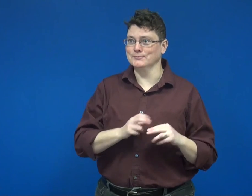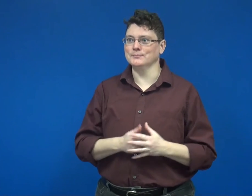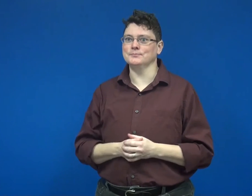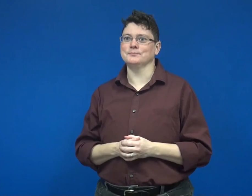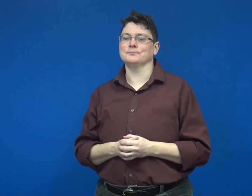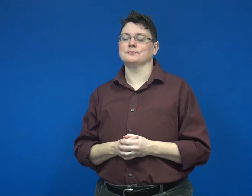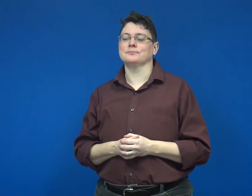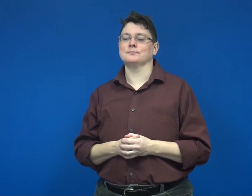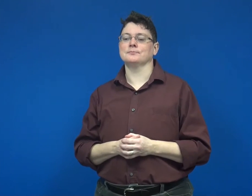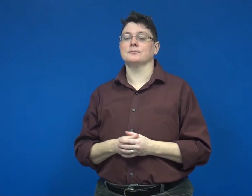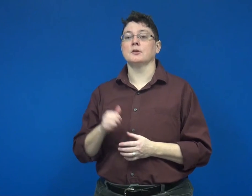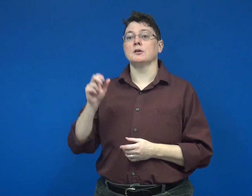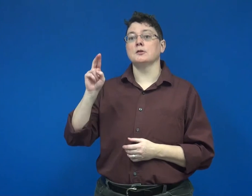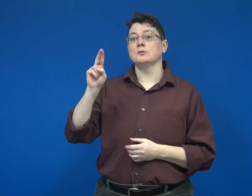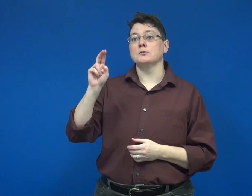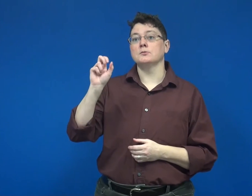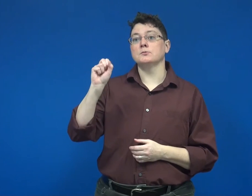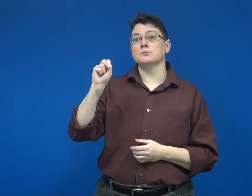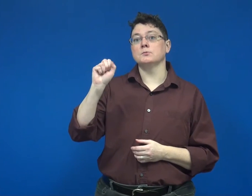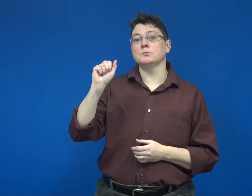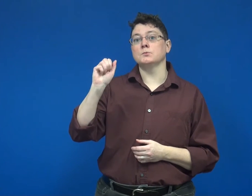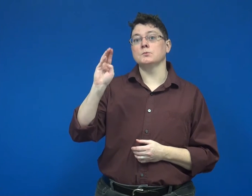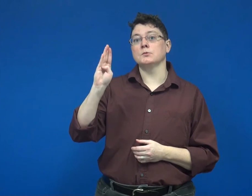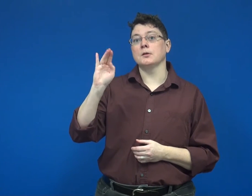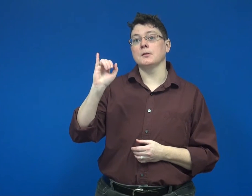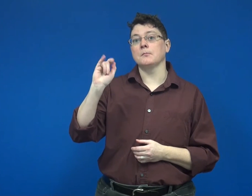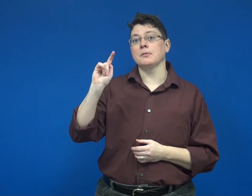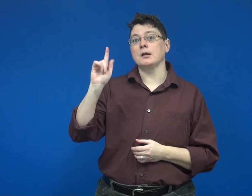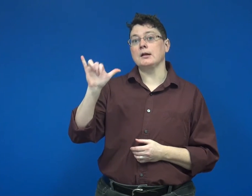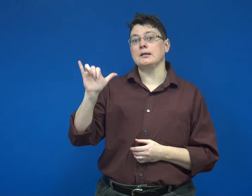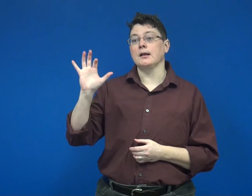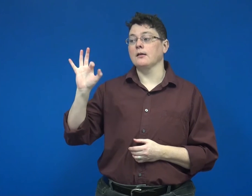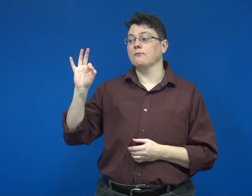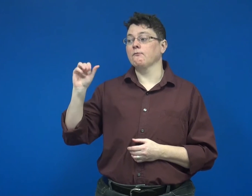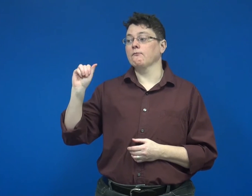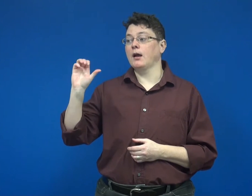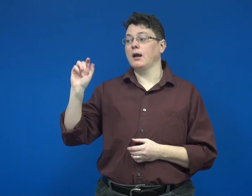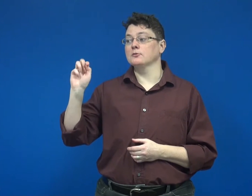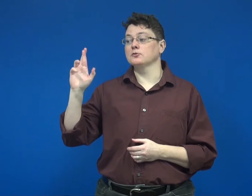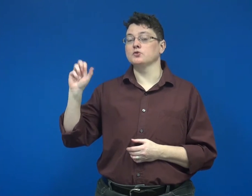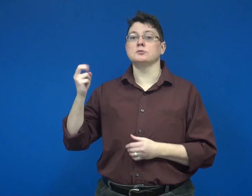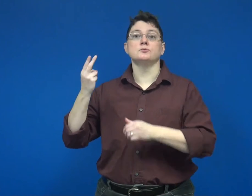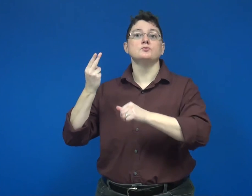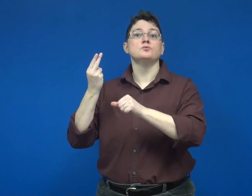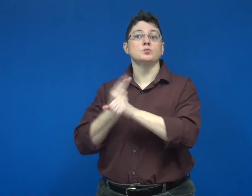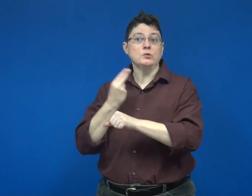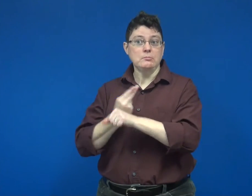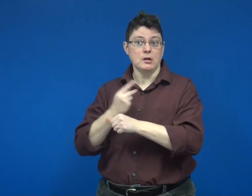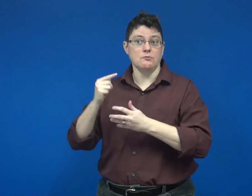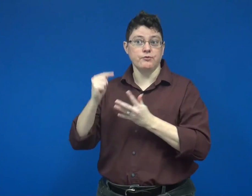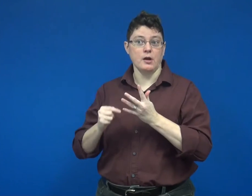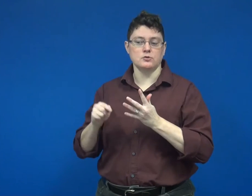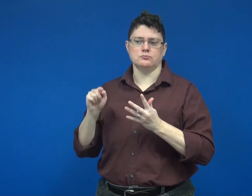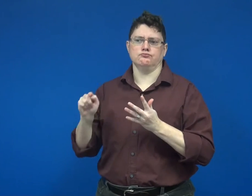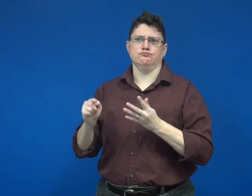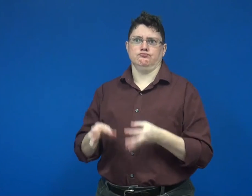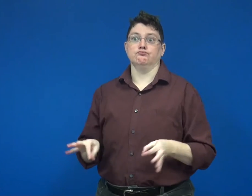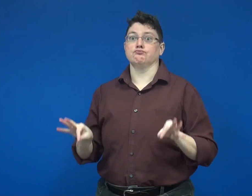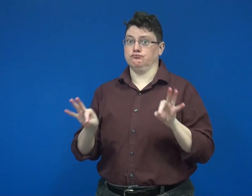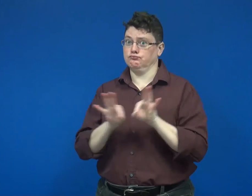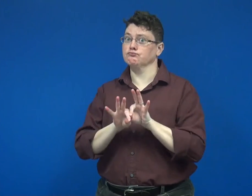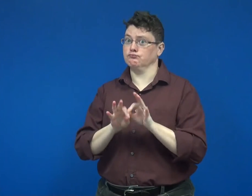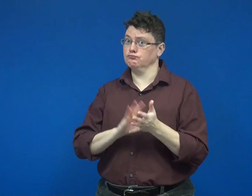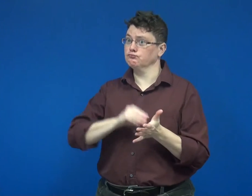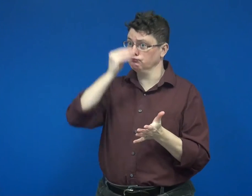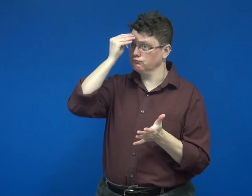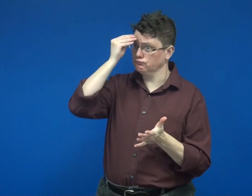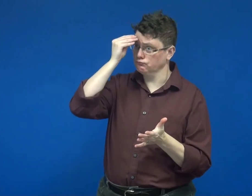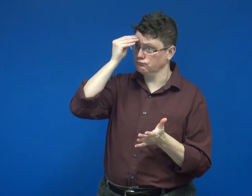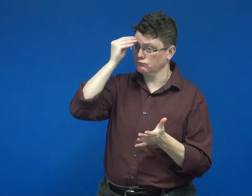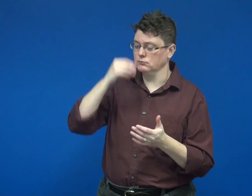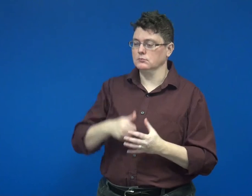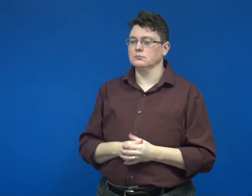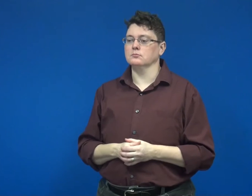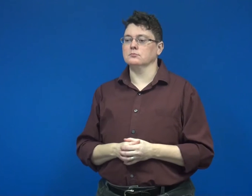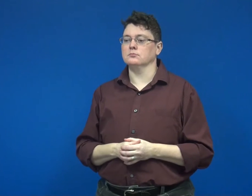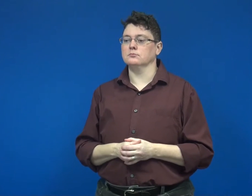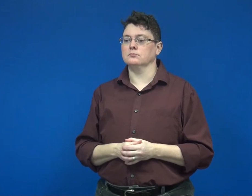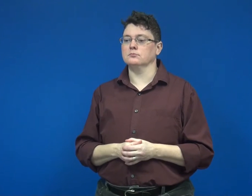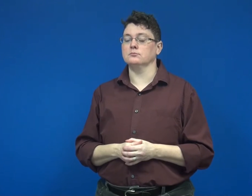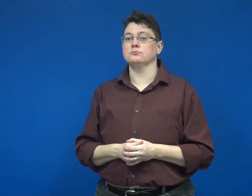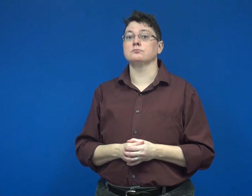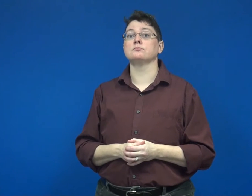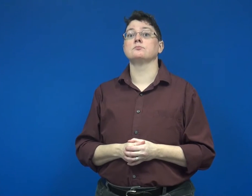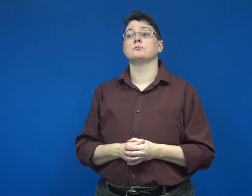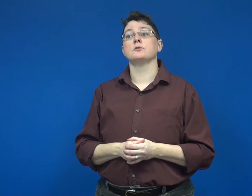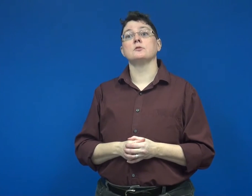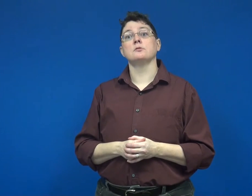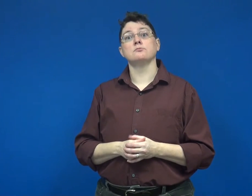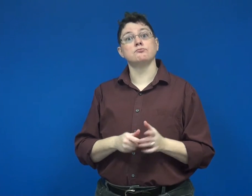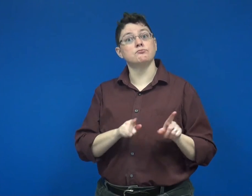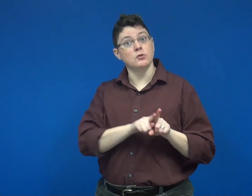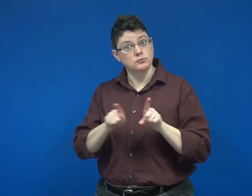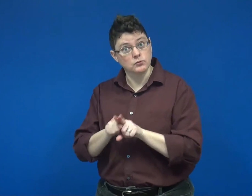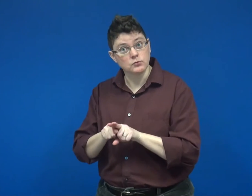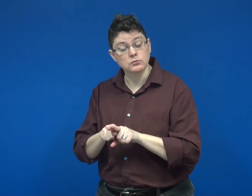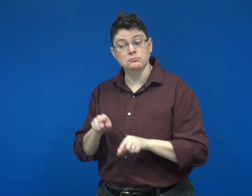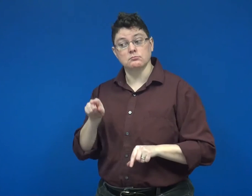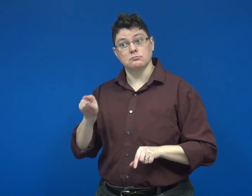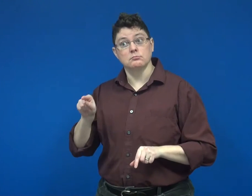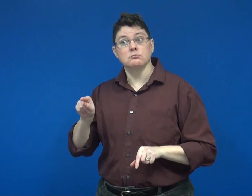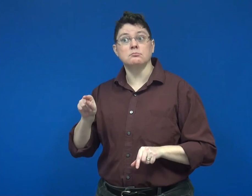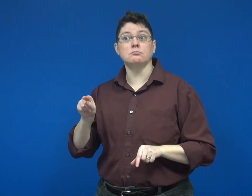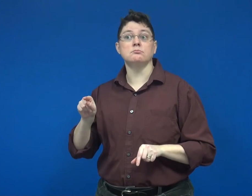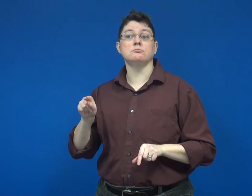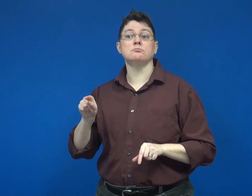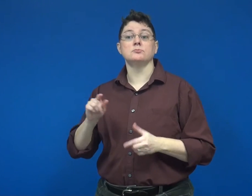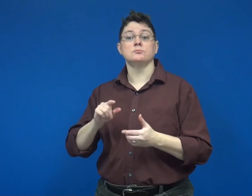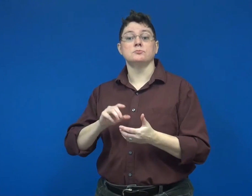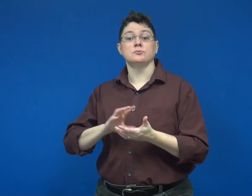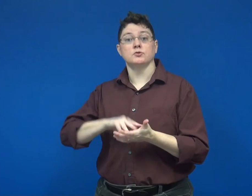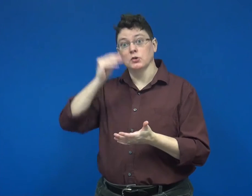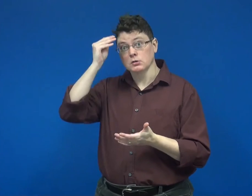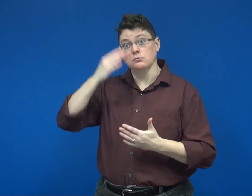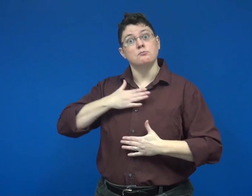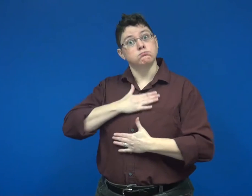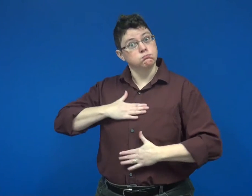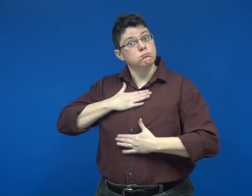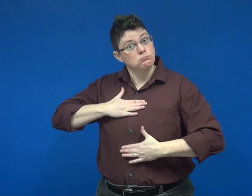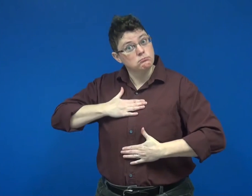He describes usability factors as being important for learning, as well as pleasurable?